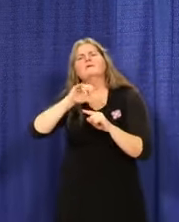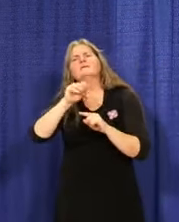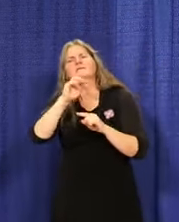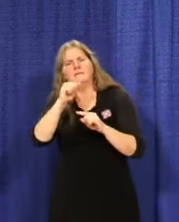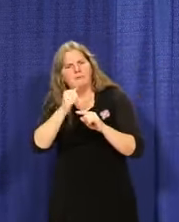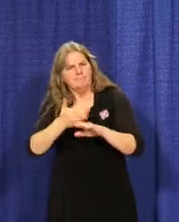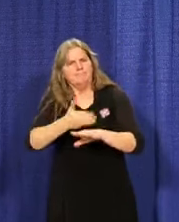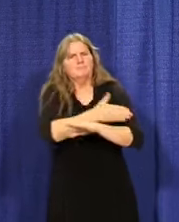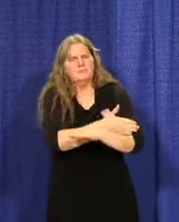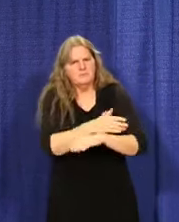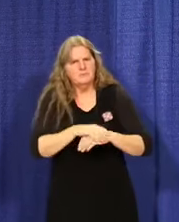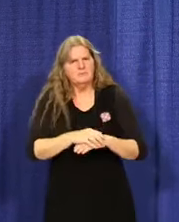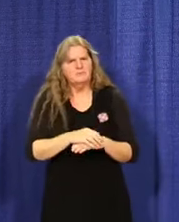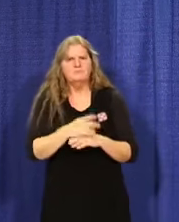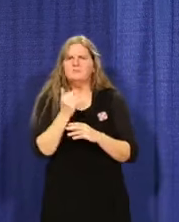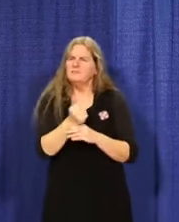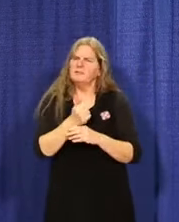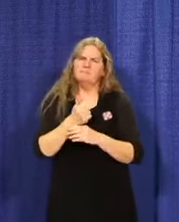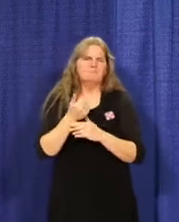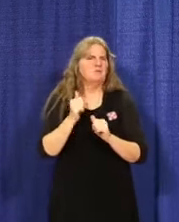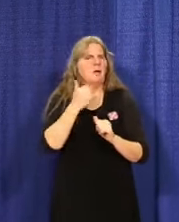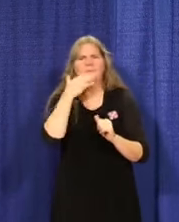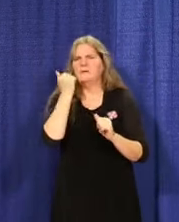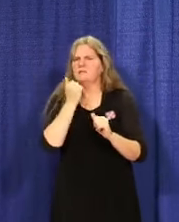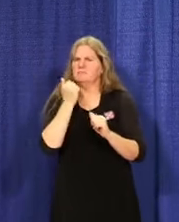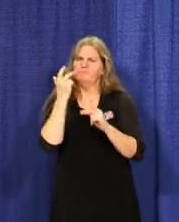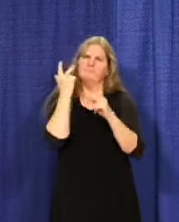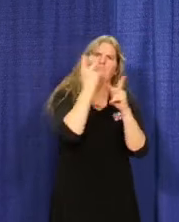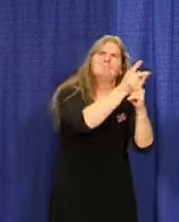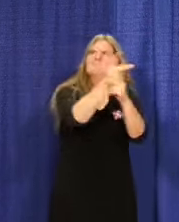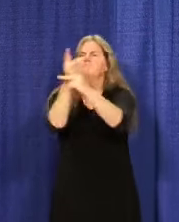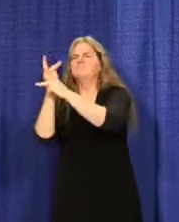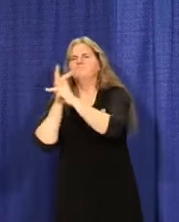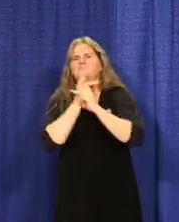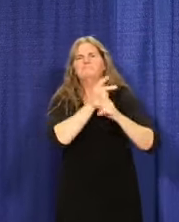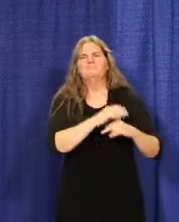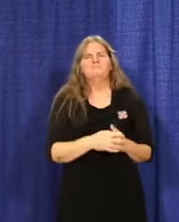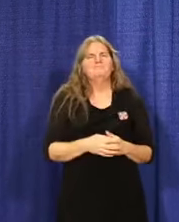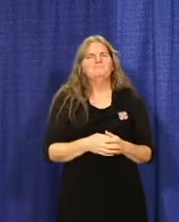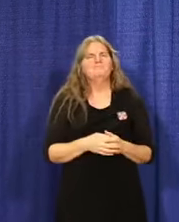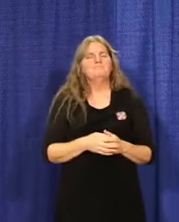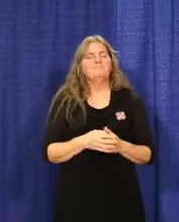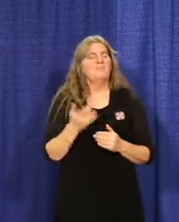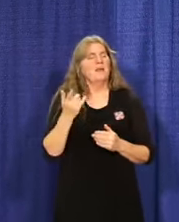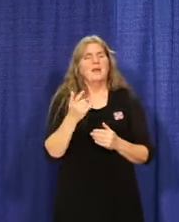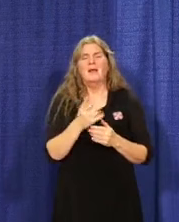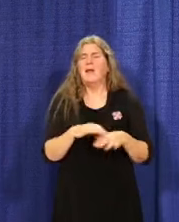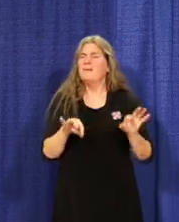guard against this pandemic. Nothing is more important than protecting the health and